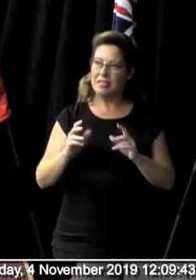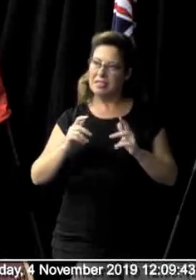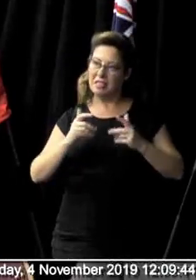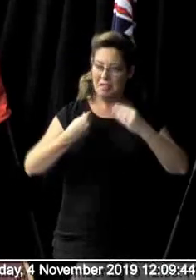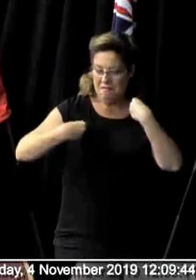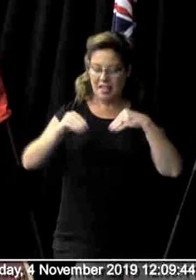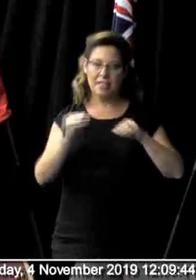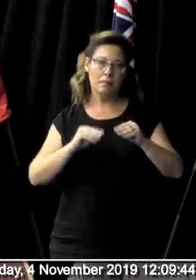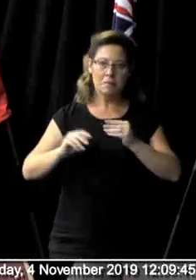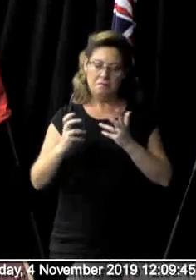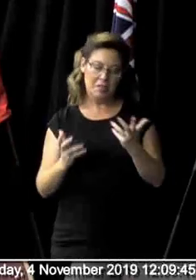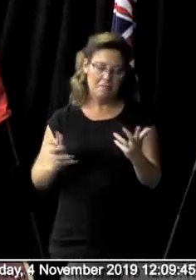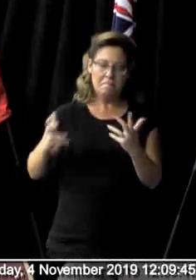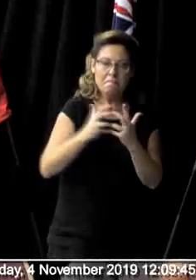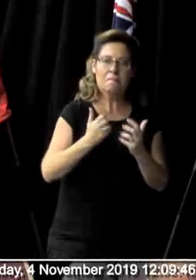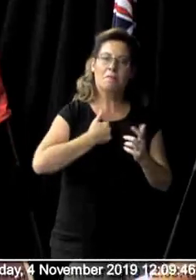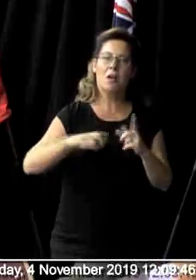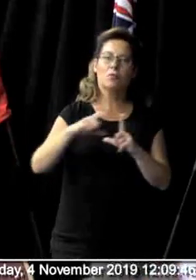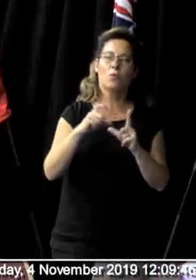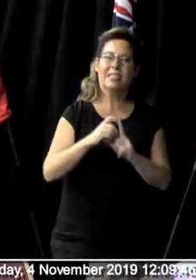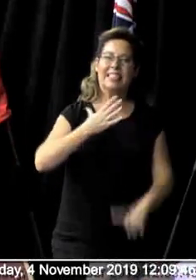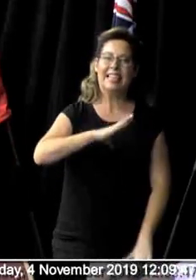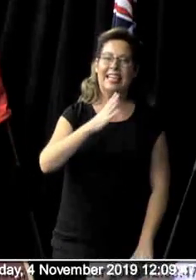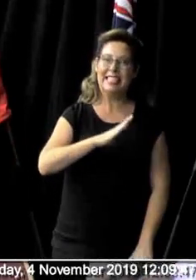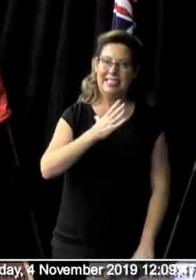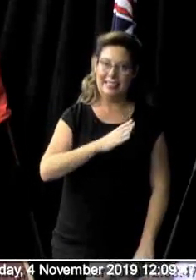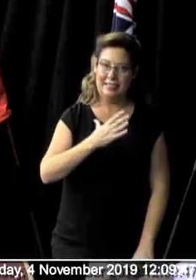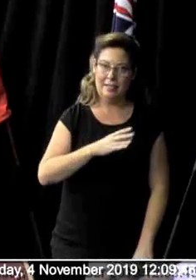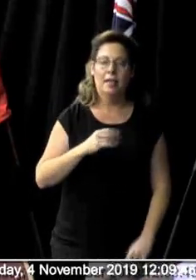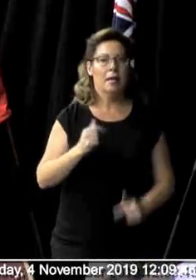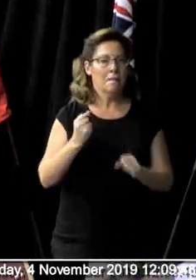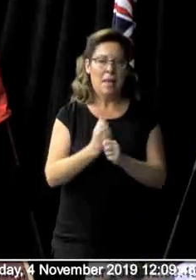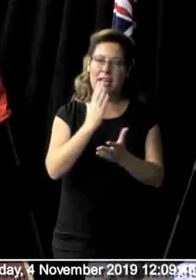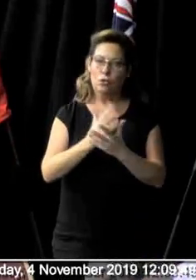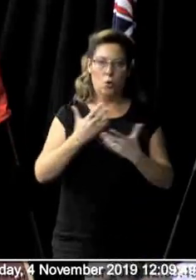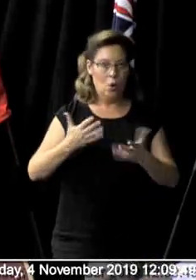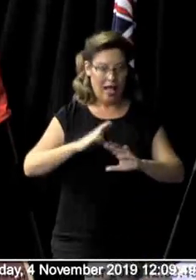made sure that she had everything that she needed throughout the day.